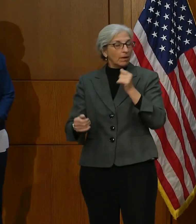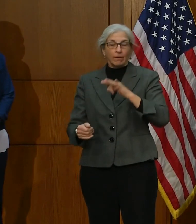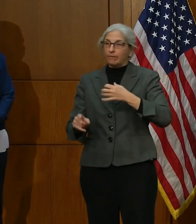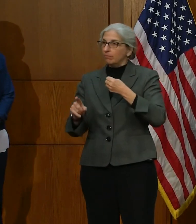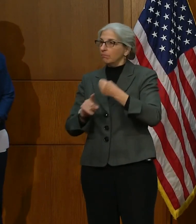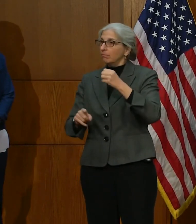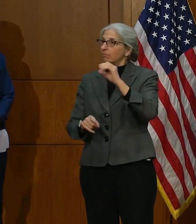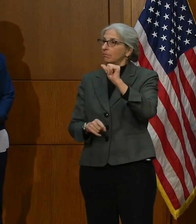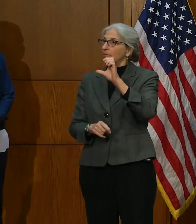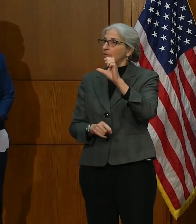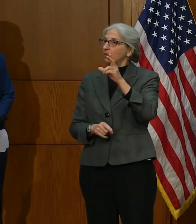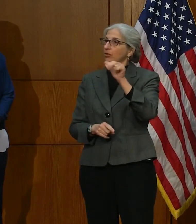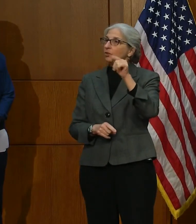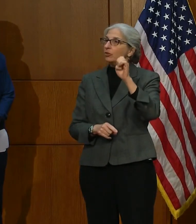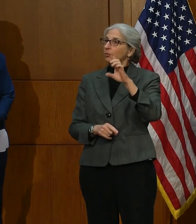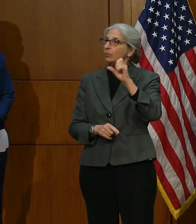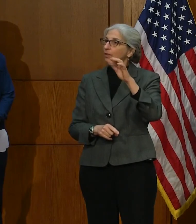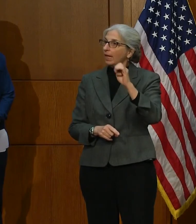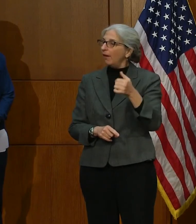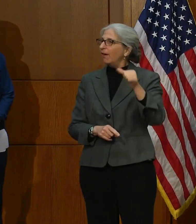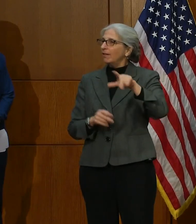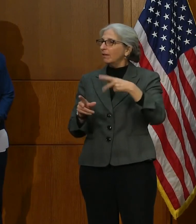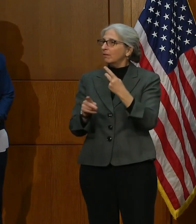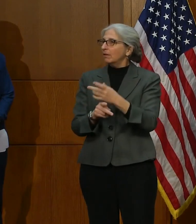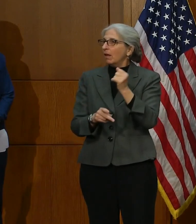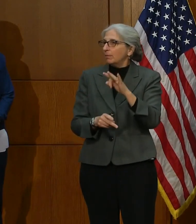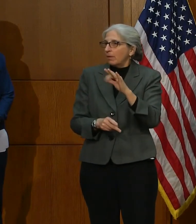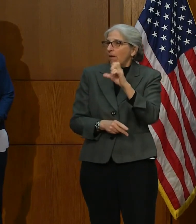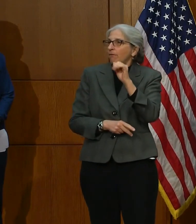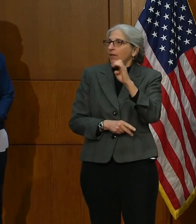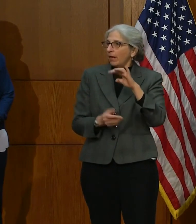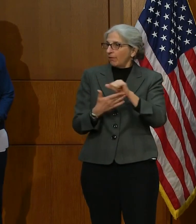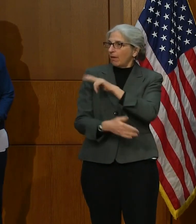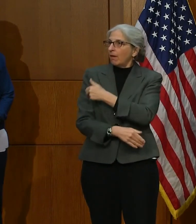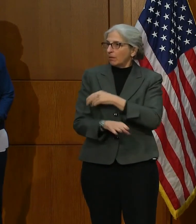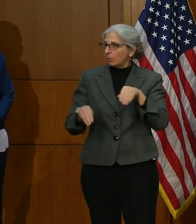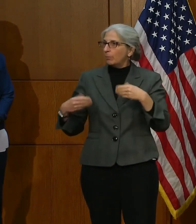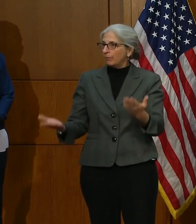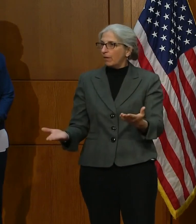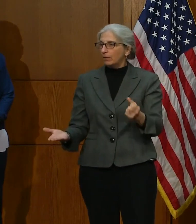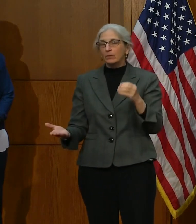CONTINUES, WHETHER IT'S IN ACUTE CARE ALL THE OTHER TYPES